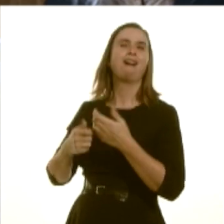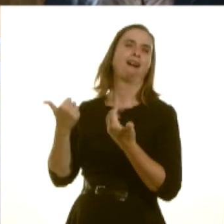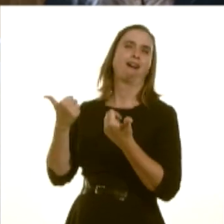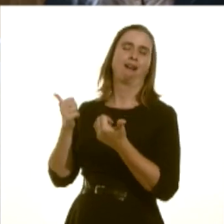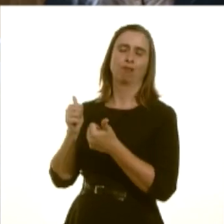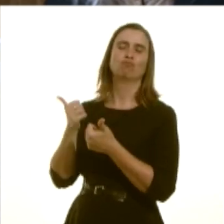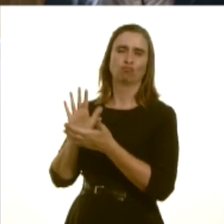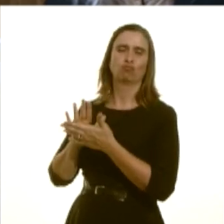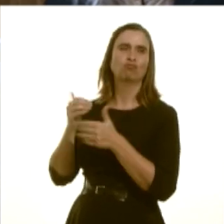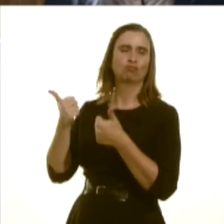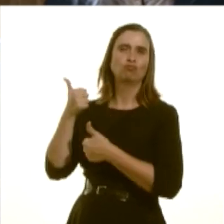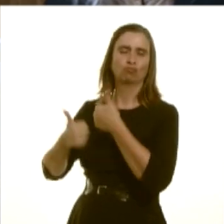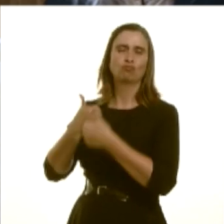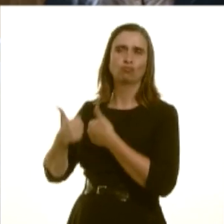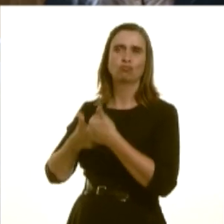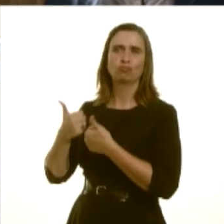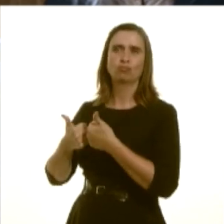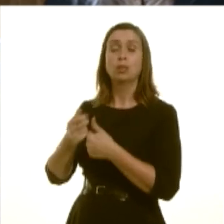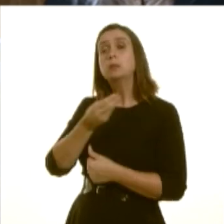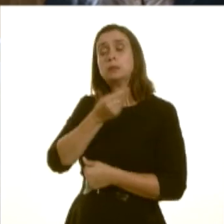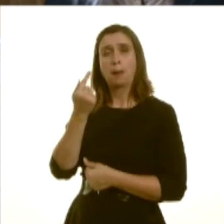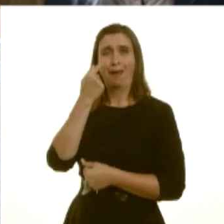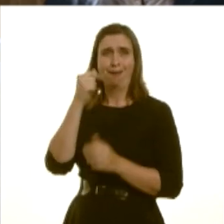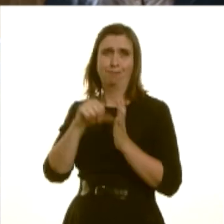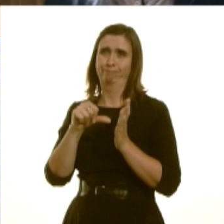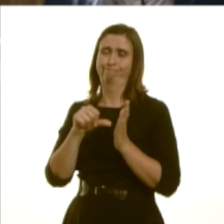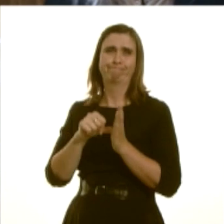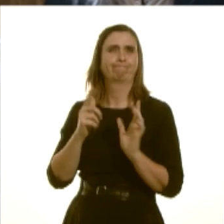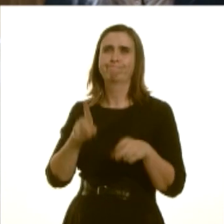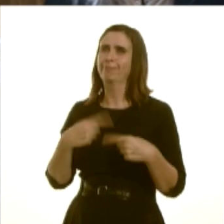some conditions, of course, for which there are no treatments. It is quite natural, for